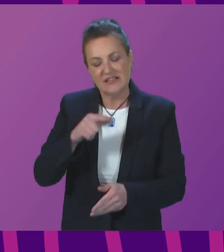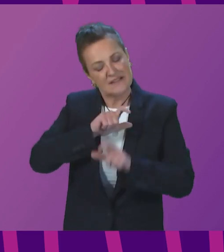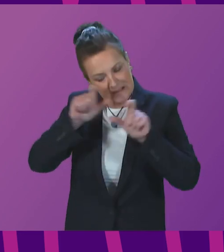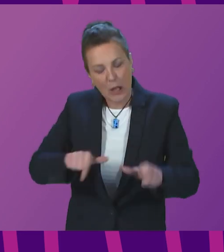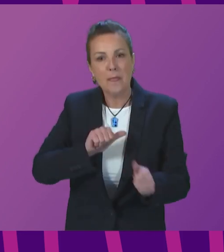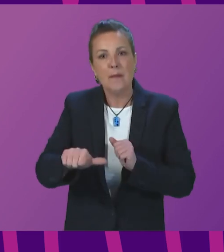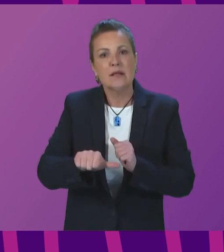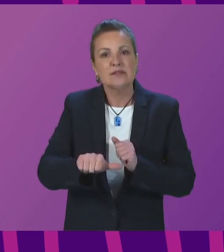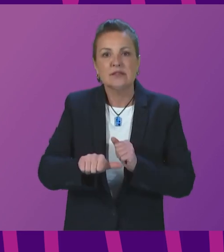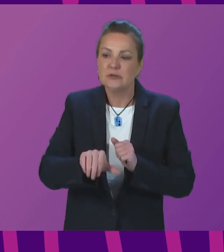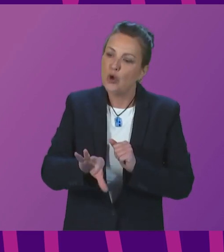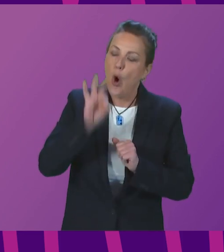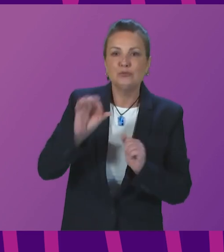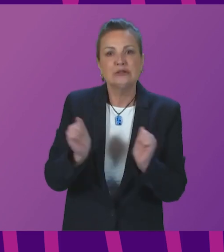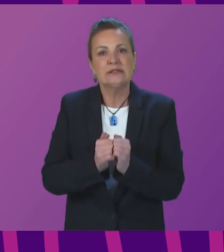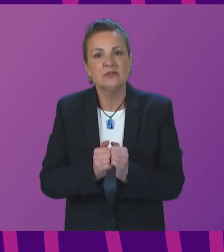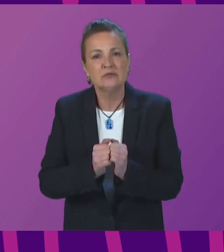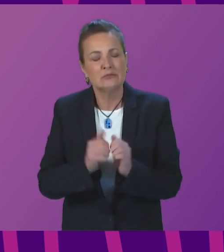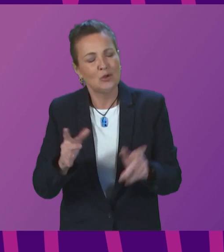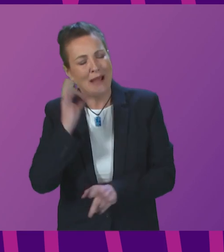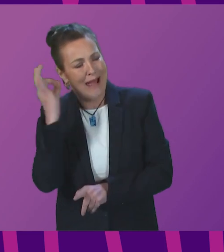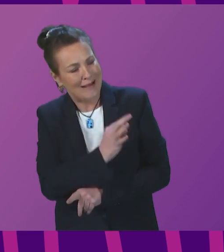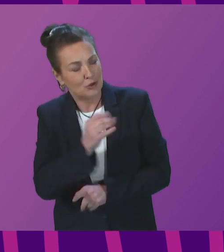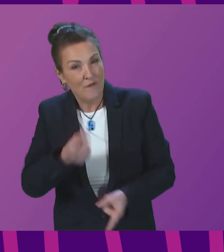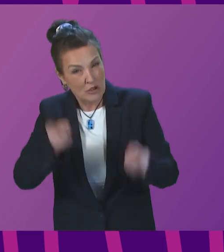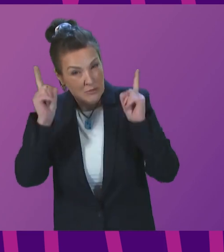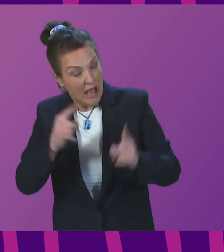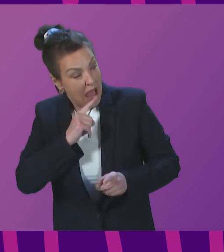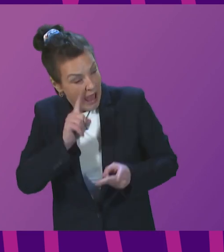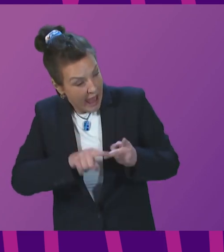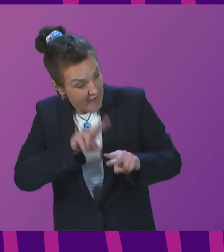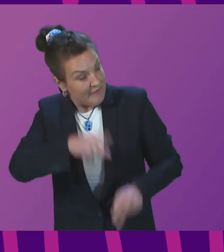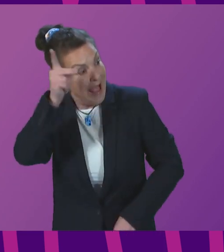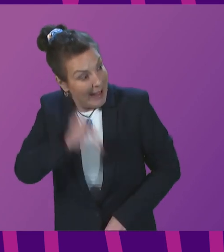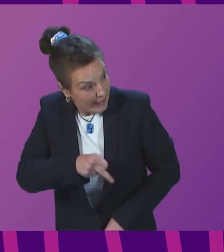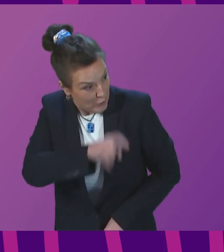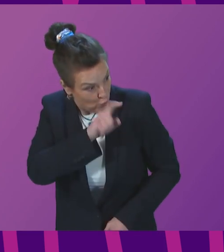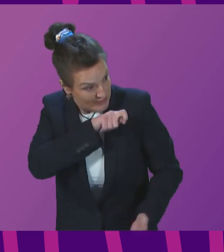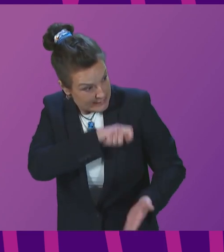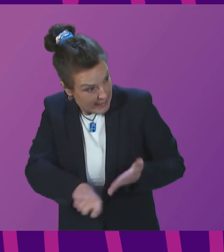Is she seriously saying that she would sign the same deal all over again?